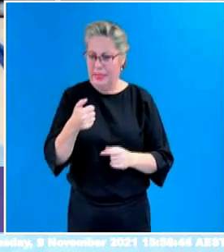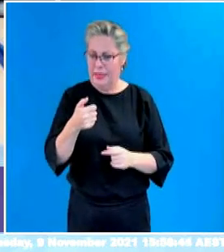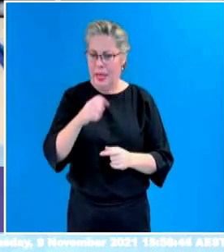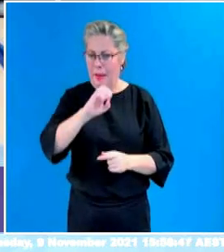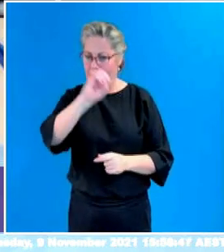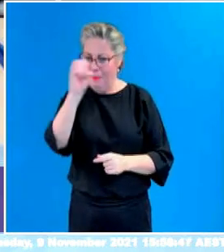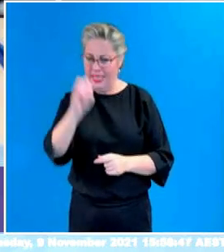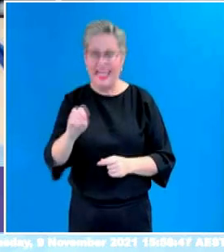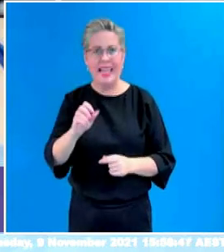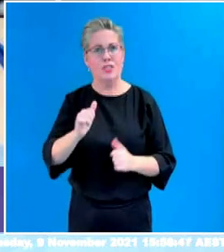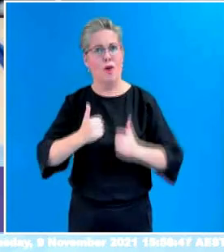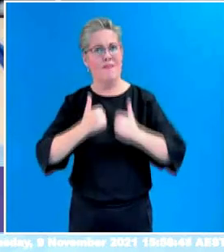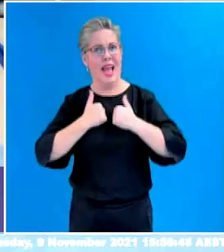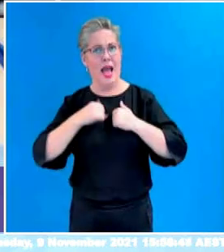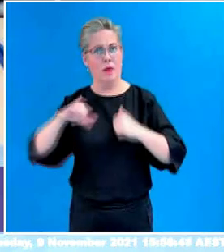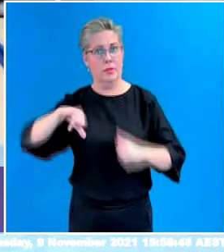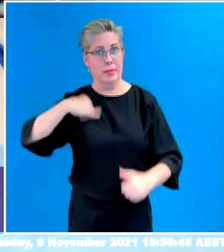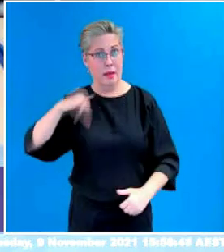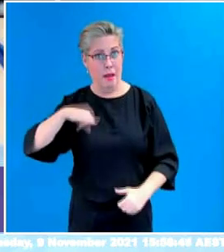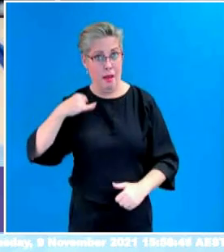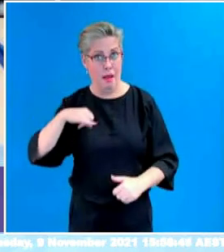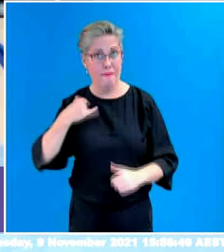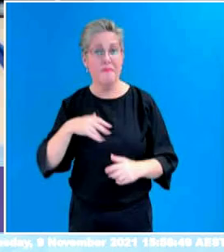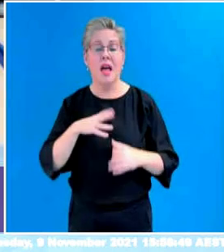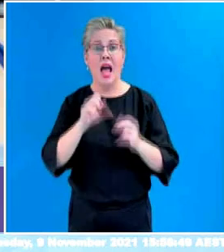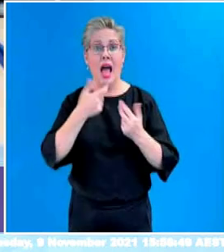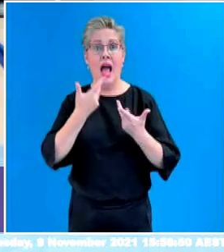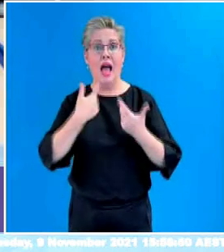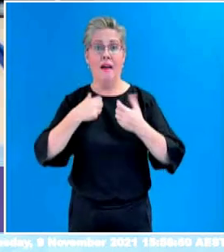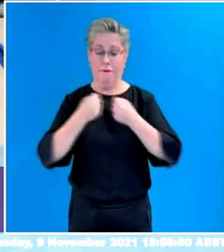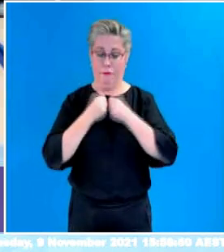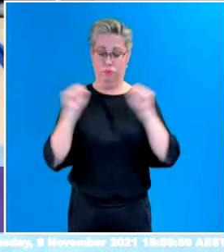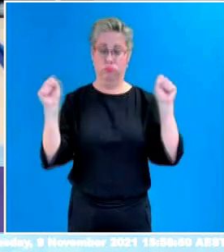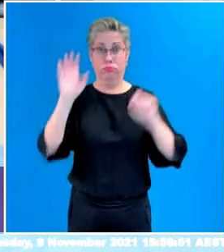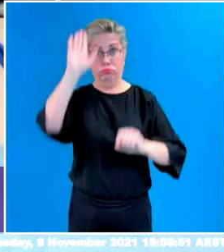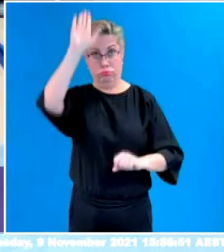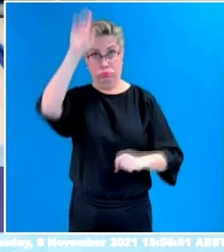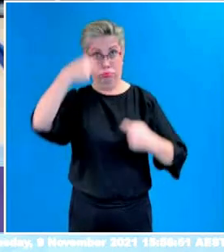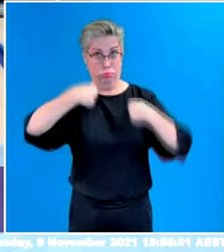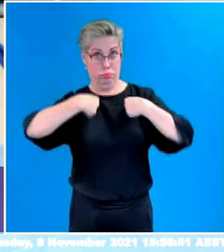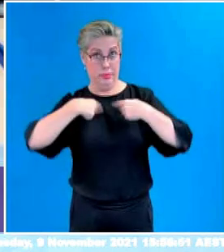identified, through the census process that Mr Walter referred to, have a